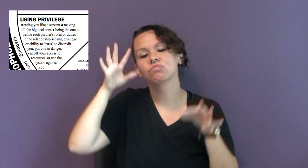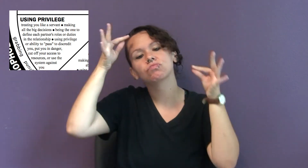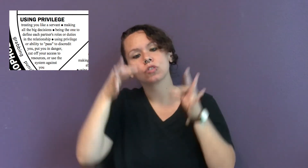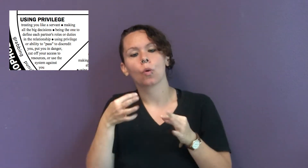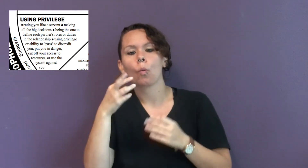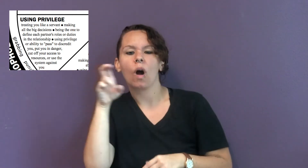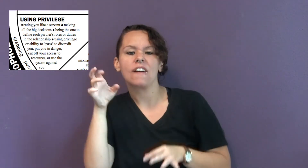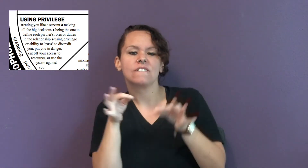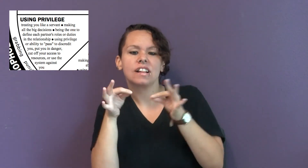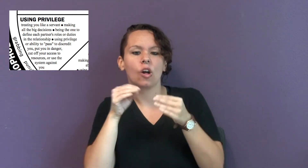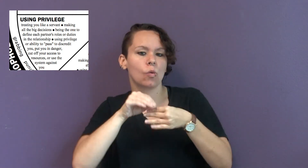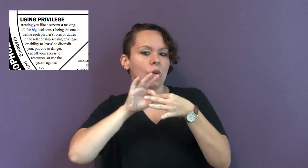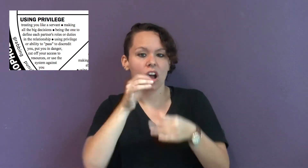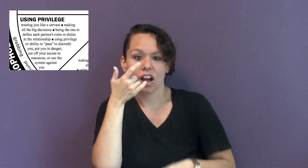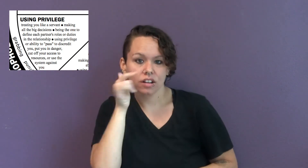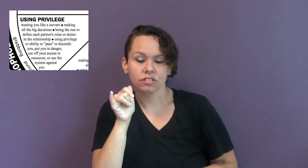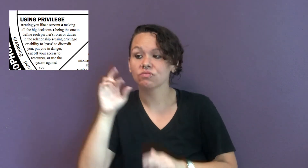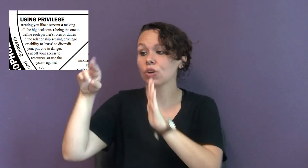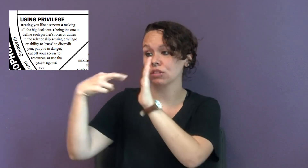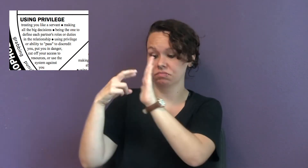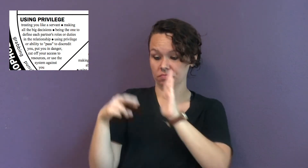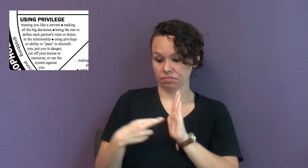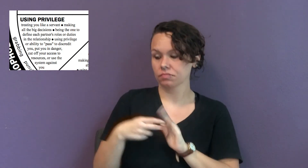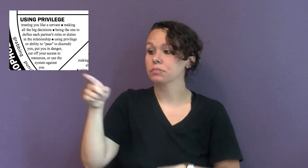and defines each partner’s roles/duties in the relationship.